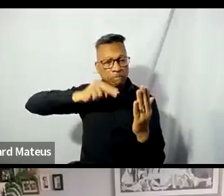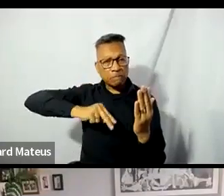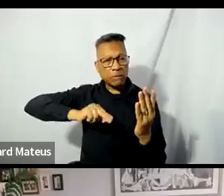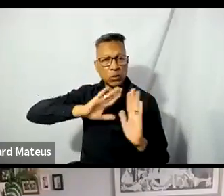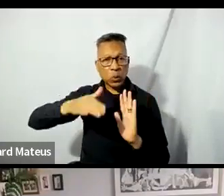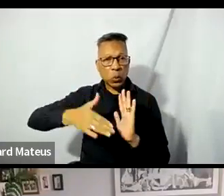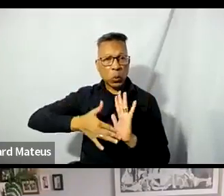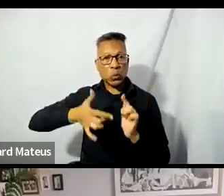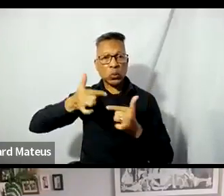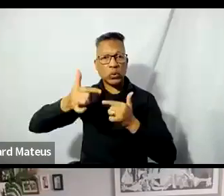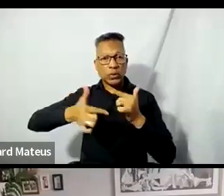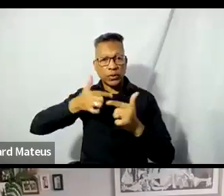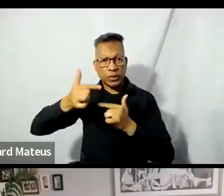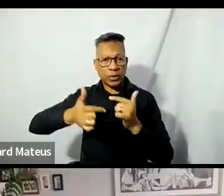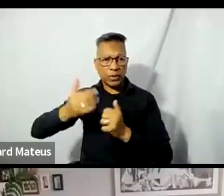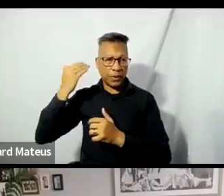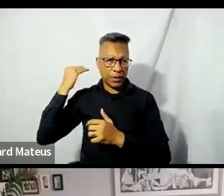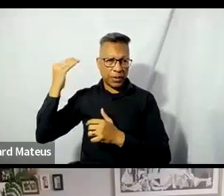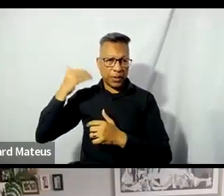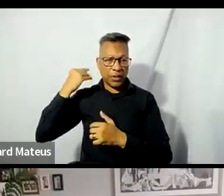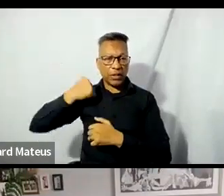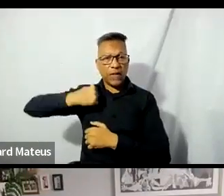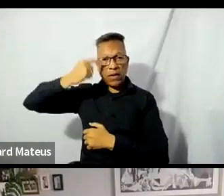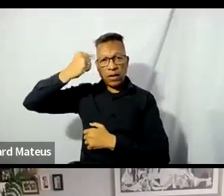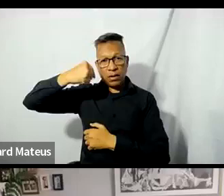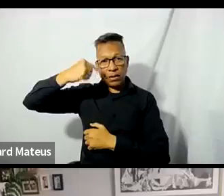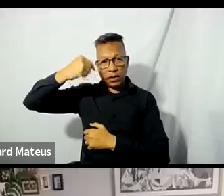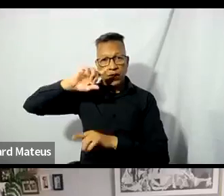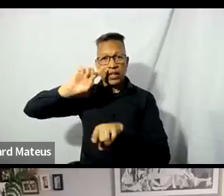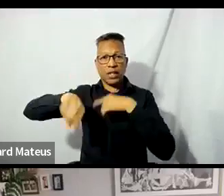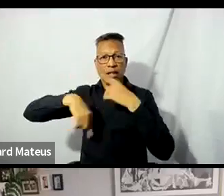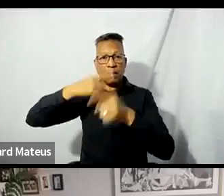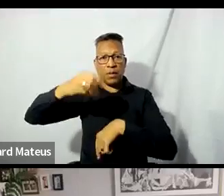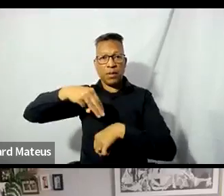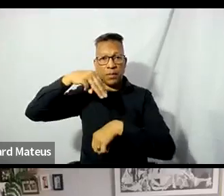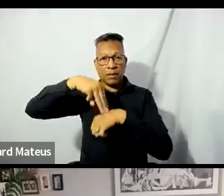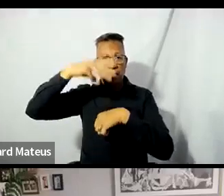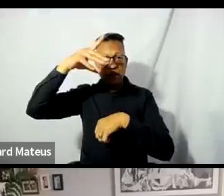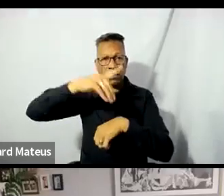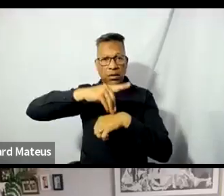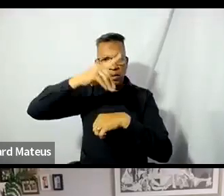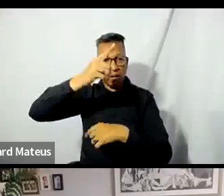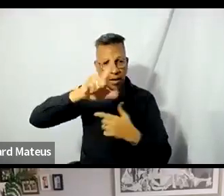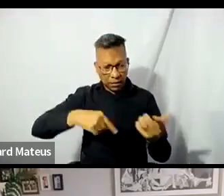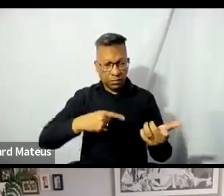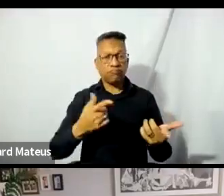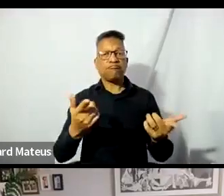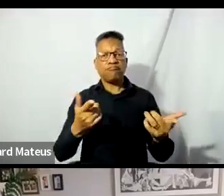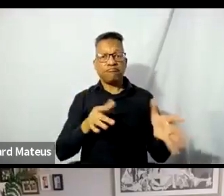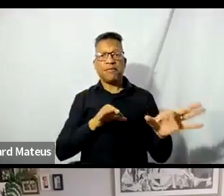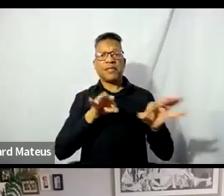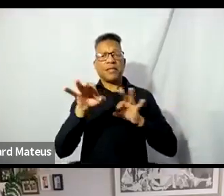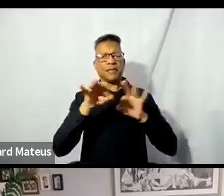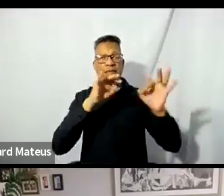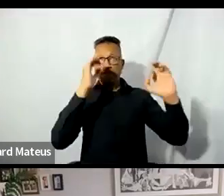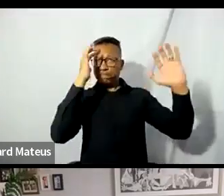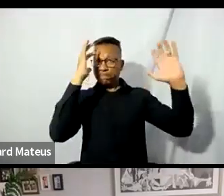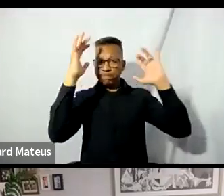ran your papers. I was an undergraduate student , and went for my and went for my masses and my daughter torate, and the influence of